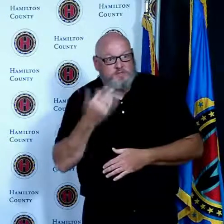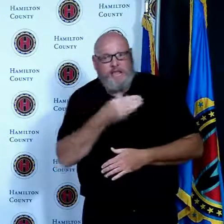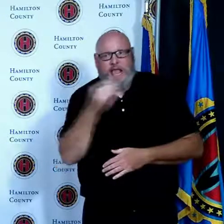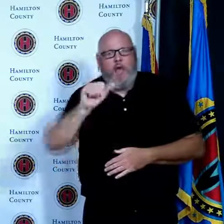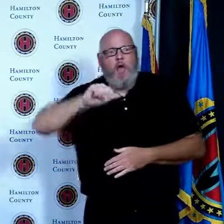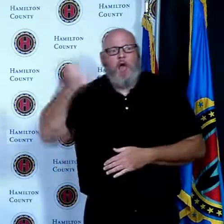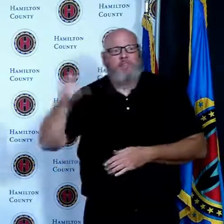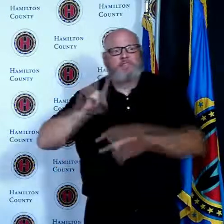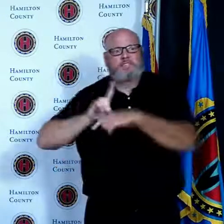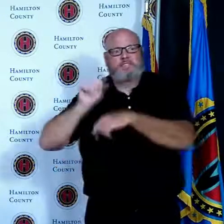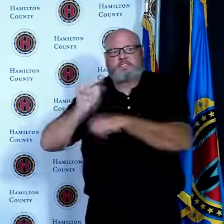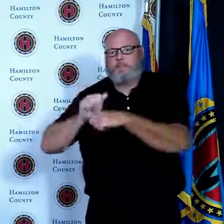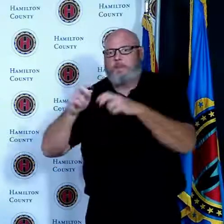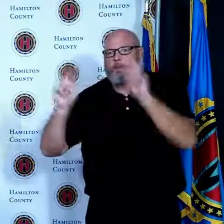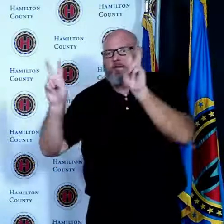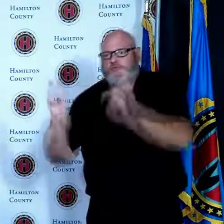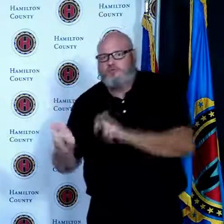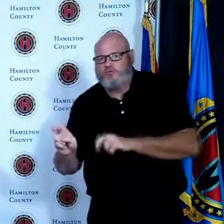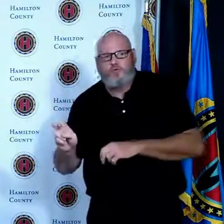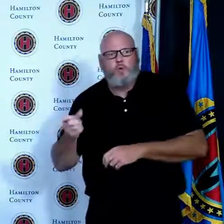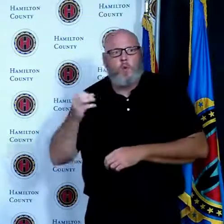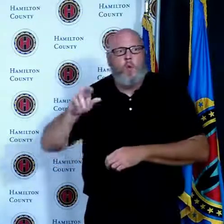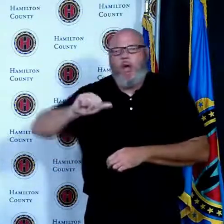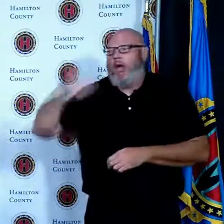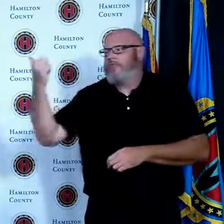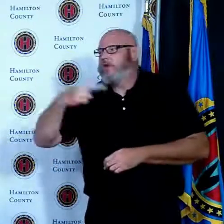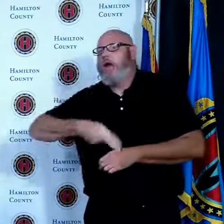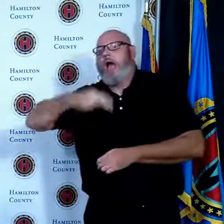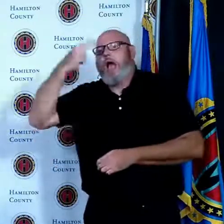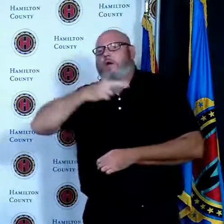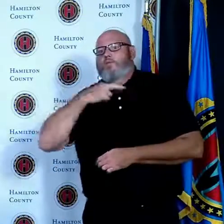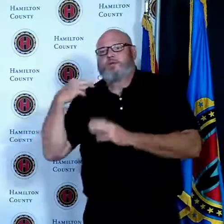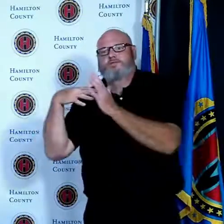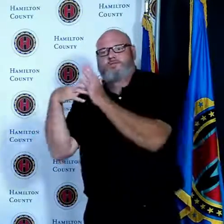organizations within Hamilton County like you mentioned who need assistance